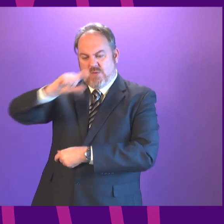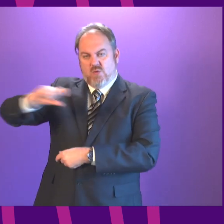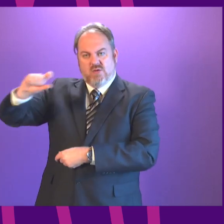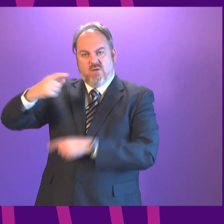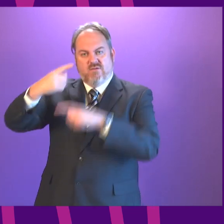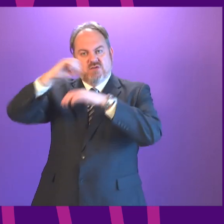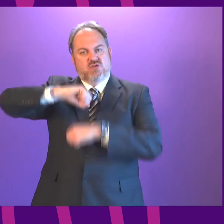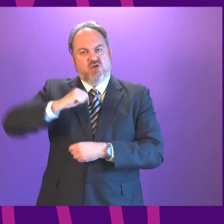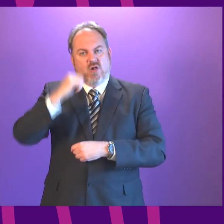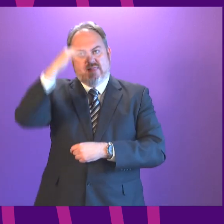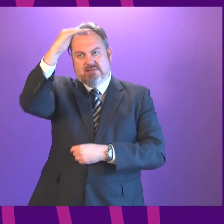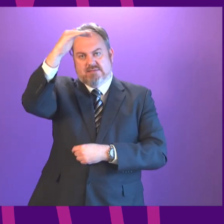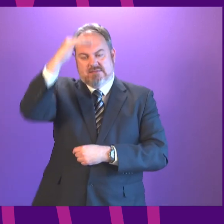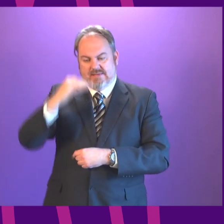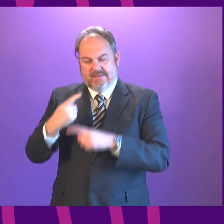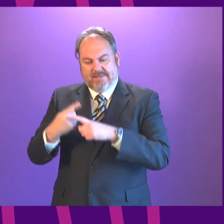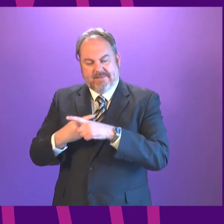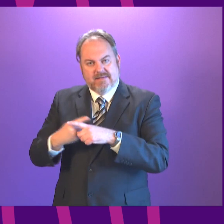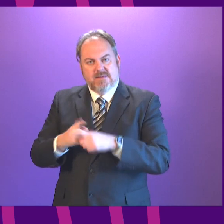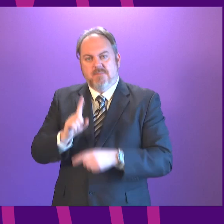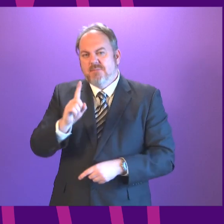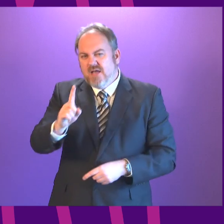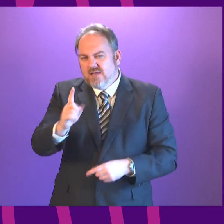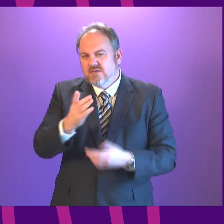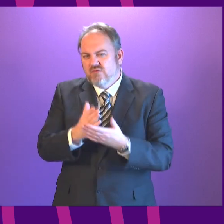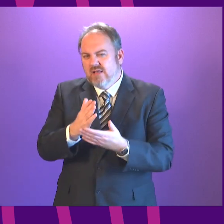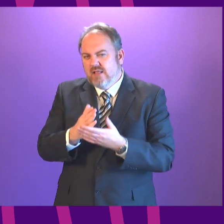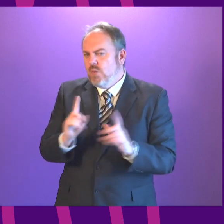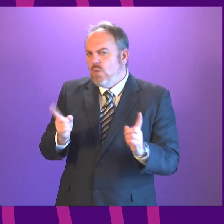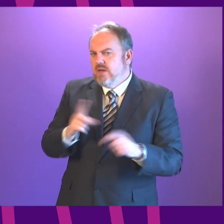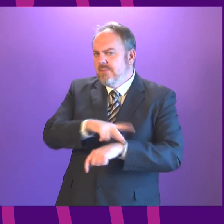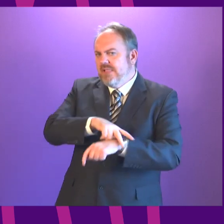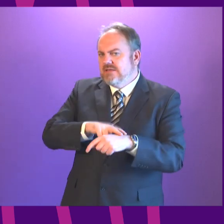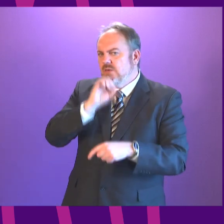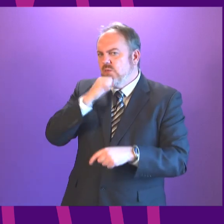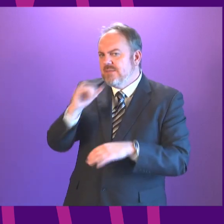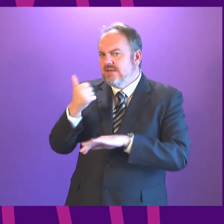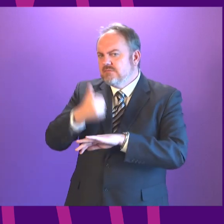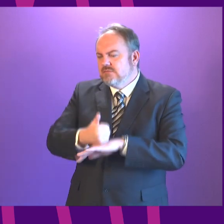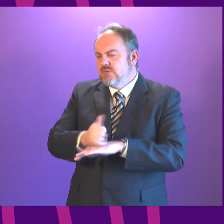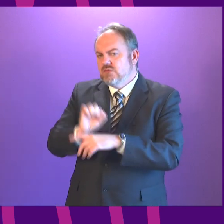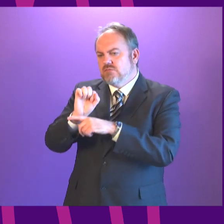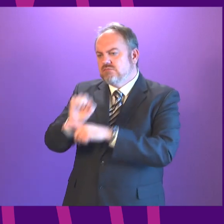can be enforced, and has she been advised on what policing is taking place on the English side of the border?